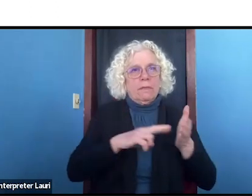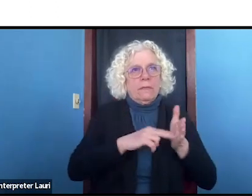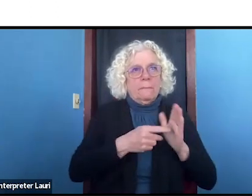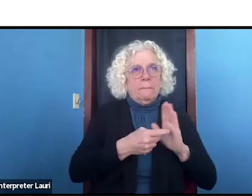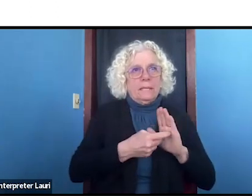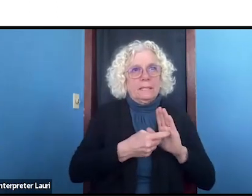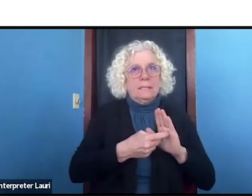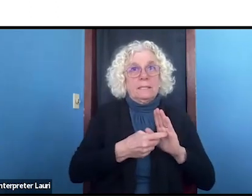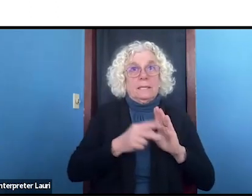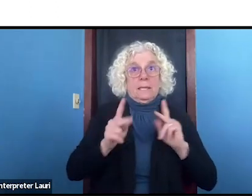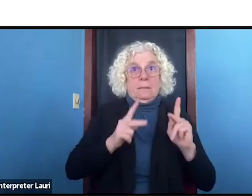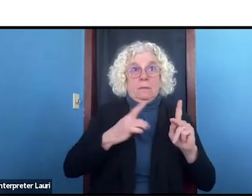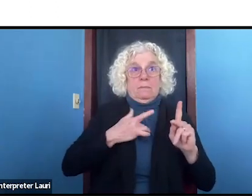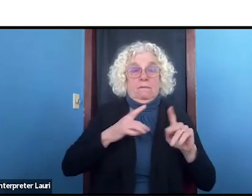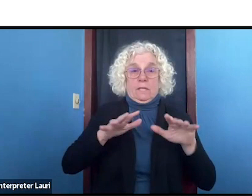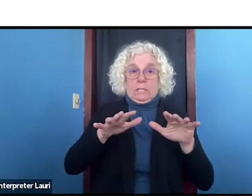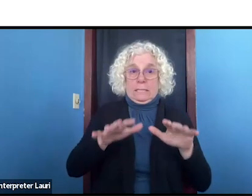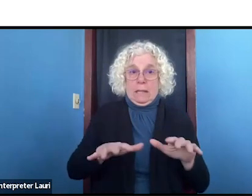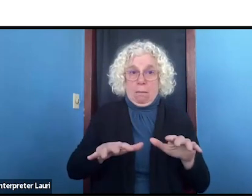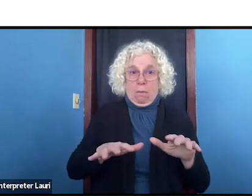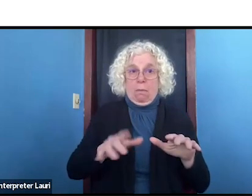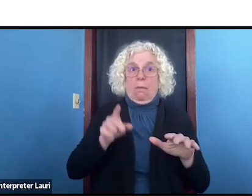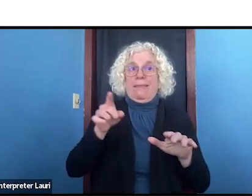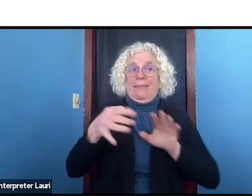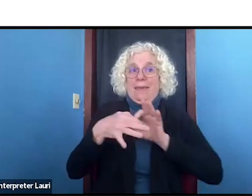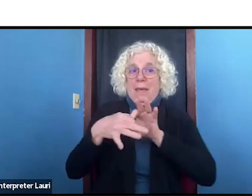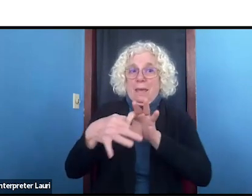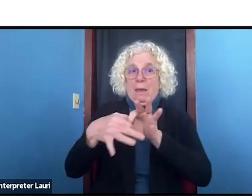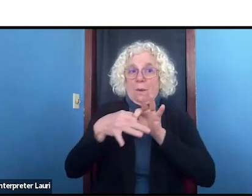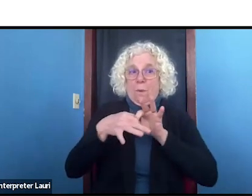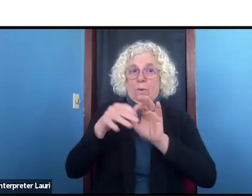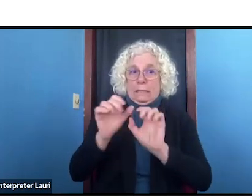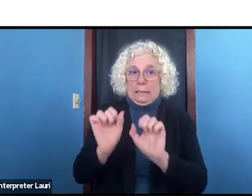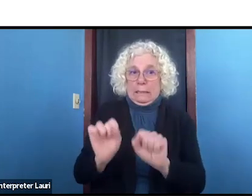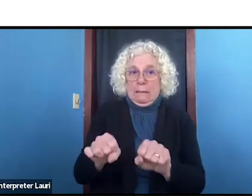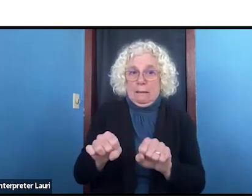and engagement and cooperation to enable that next step